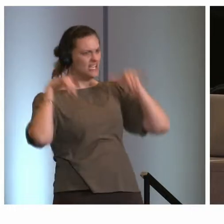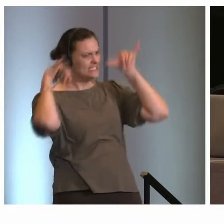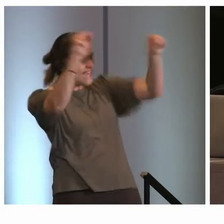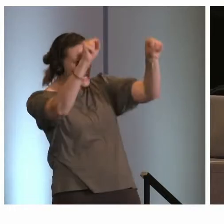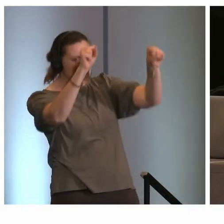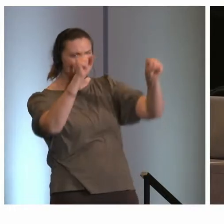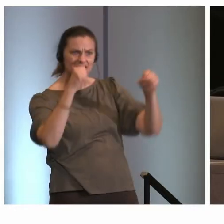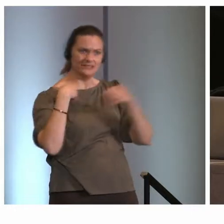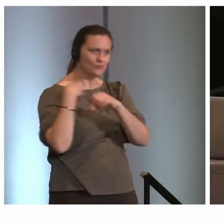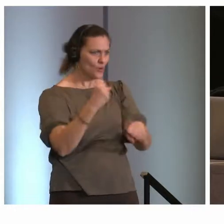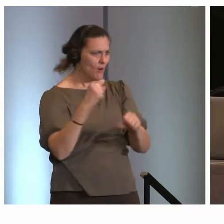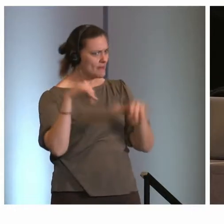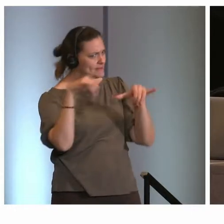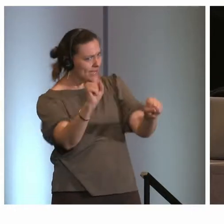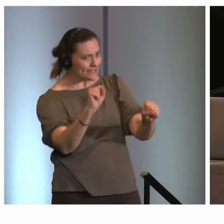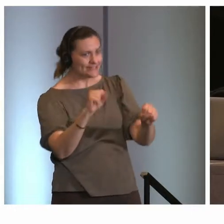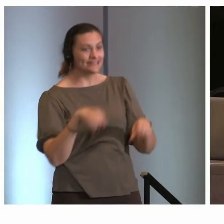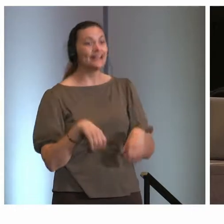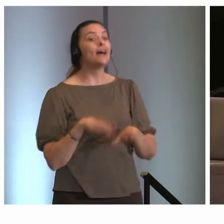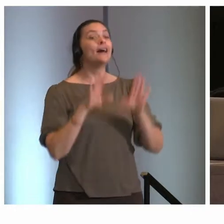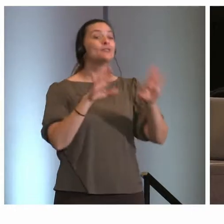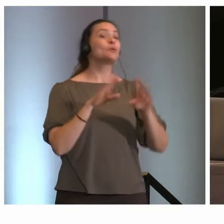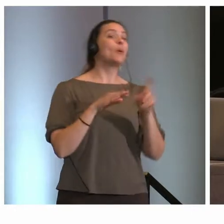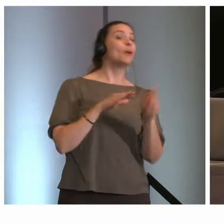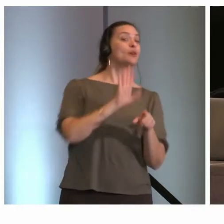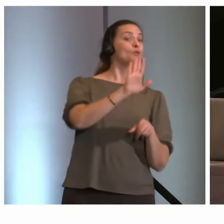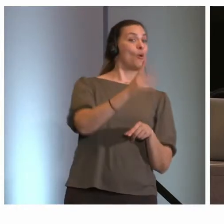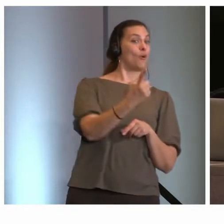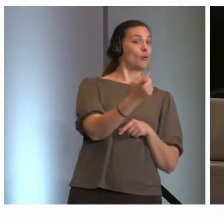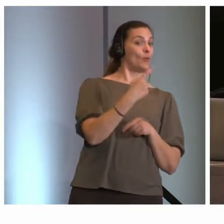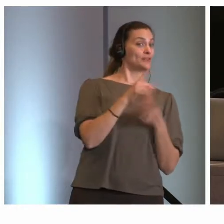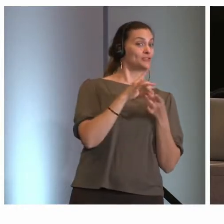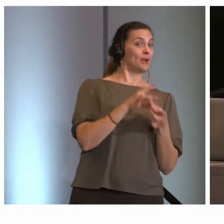they computed what the numbers are going to be and they said, oh, wait, this is something we have to be doing, and, in